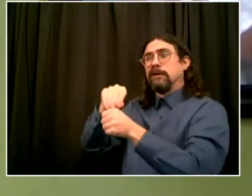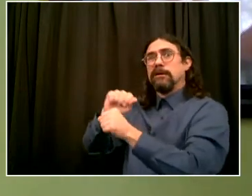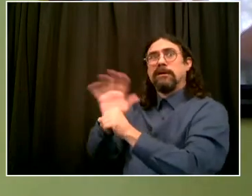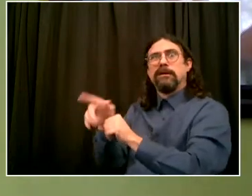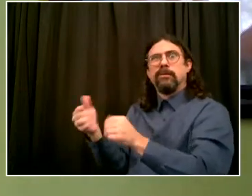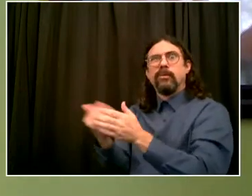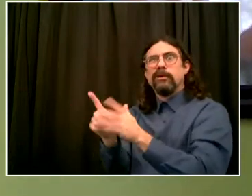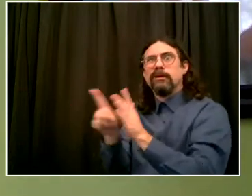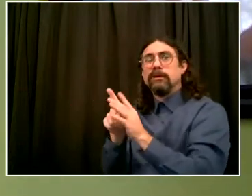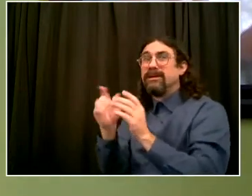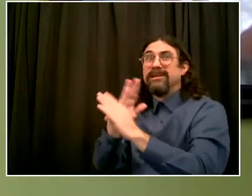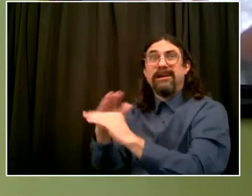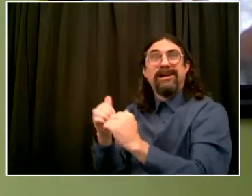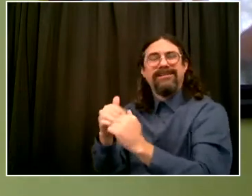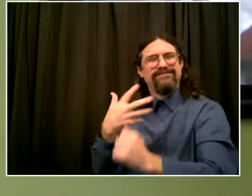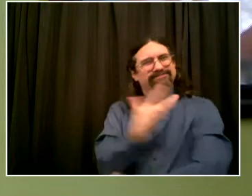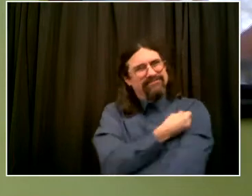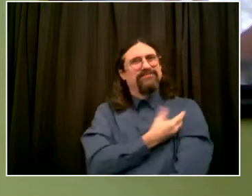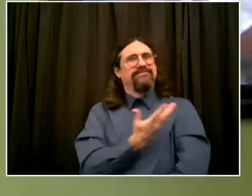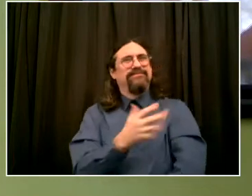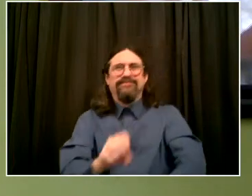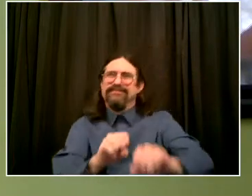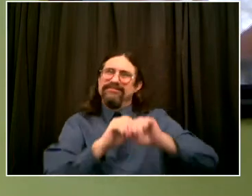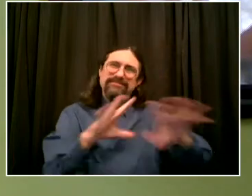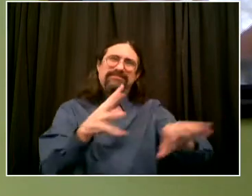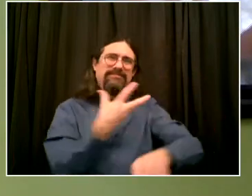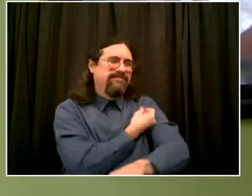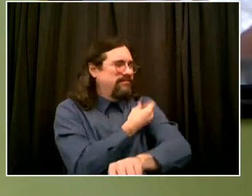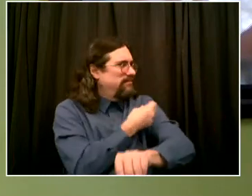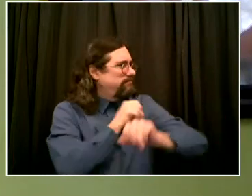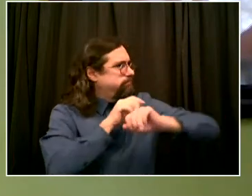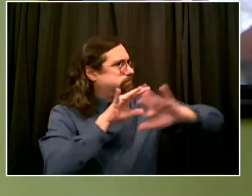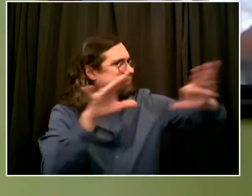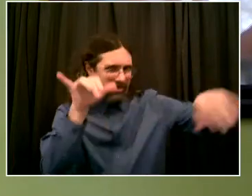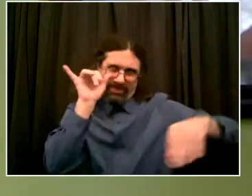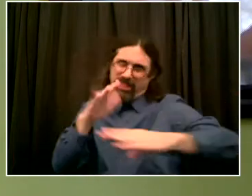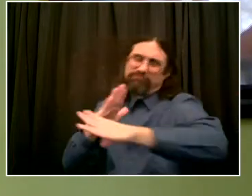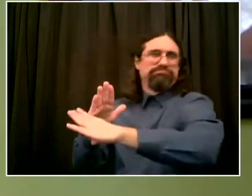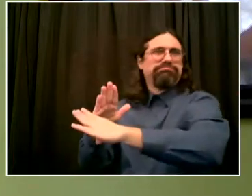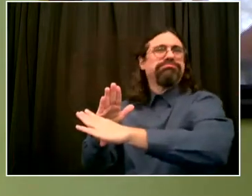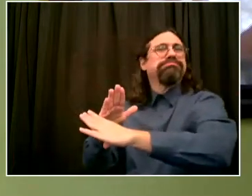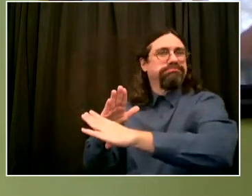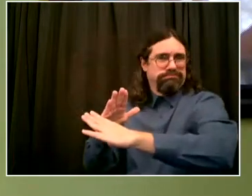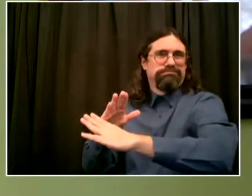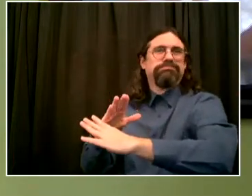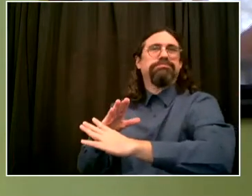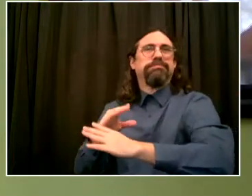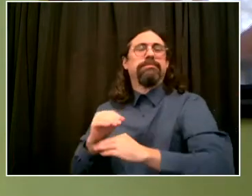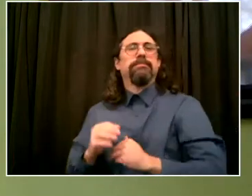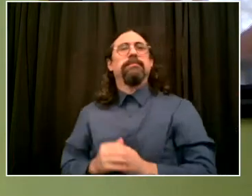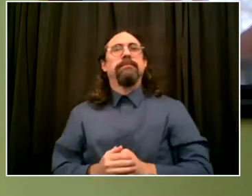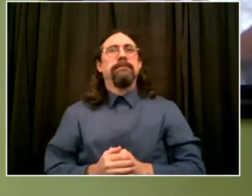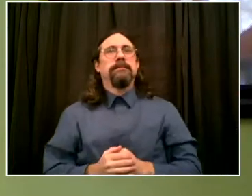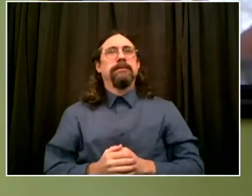PREVENT